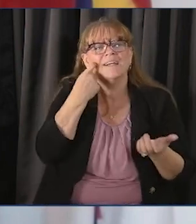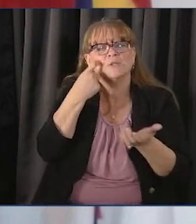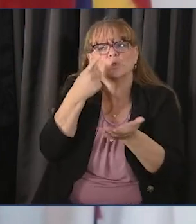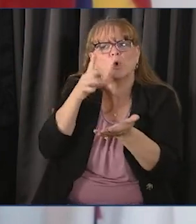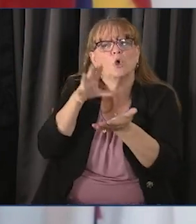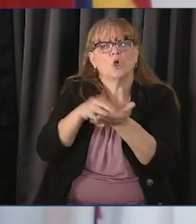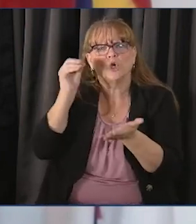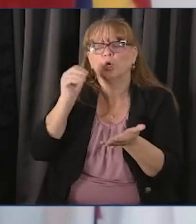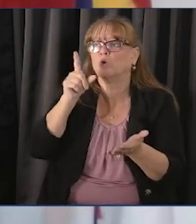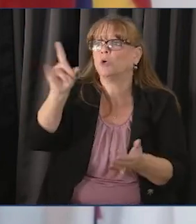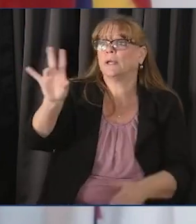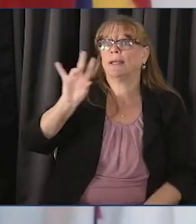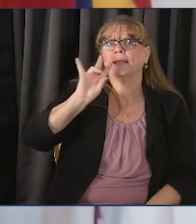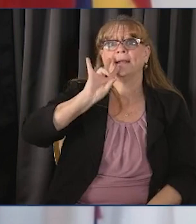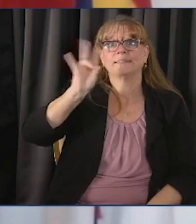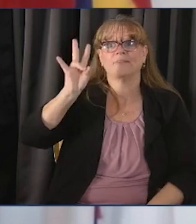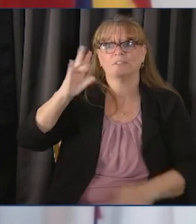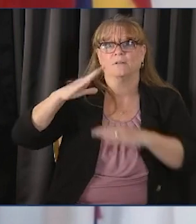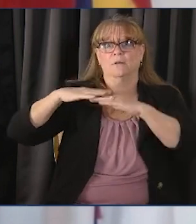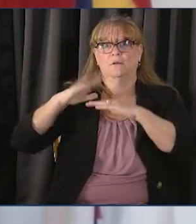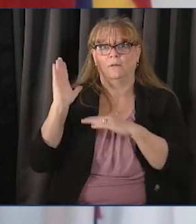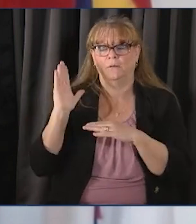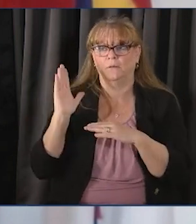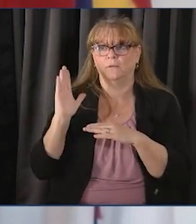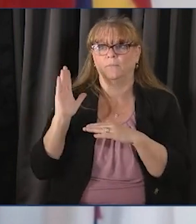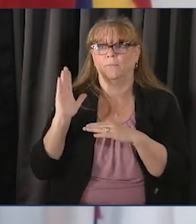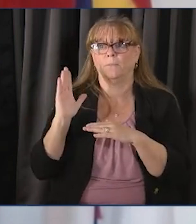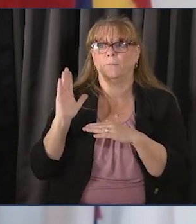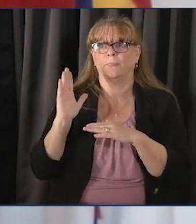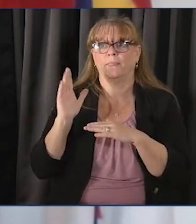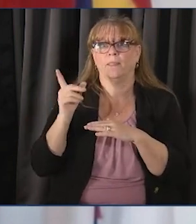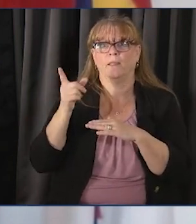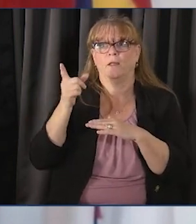additional groups well number one we need more vaccine we need more vaccine we need